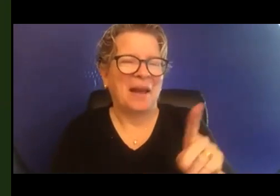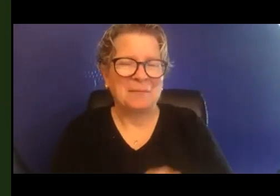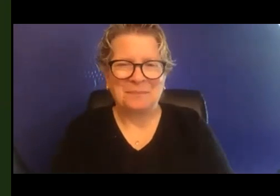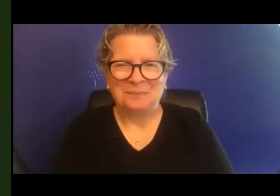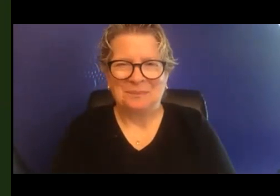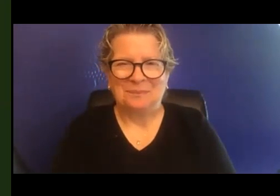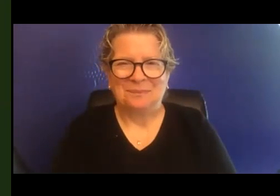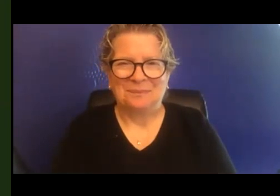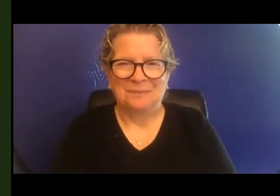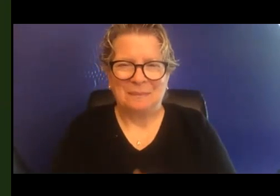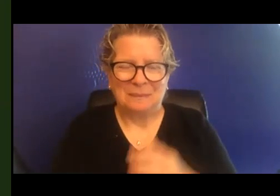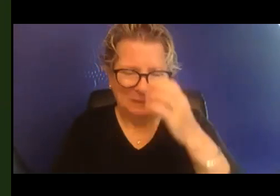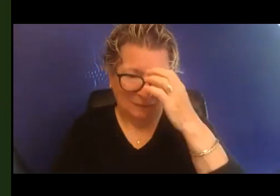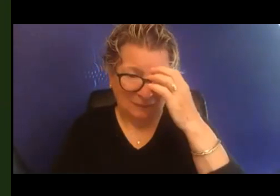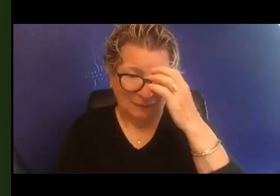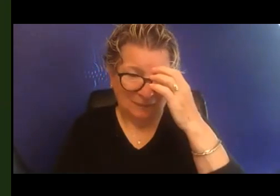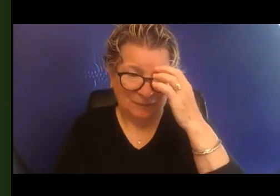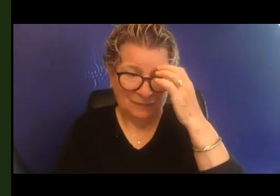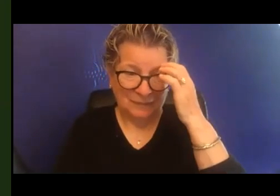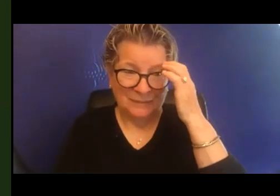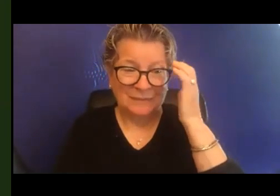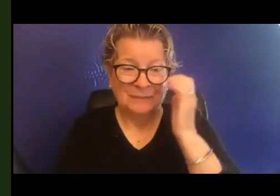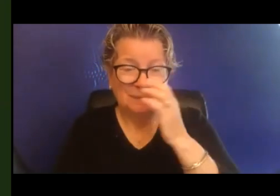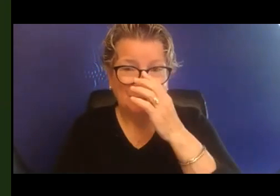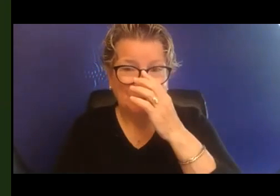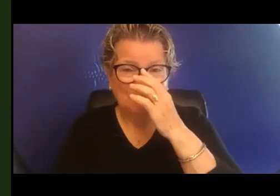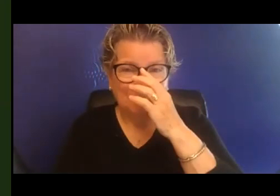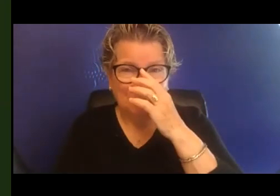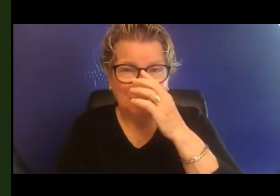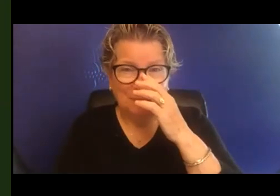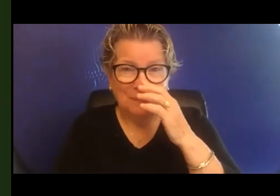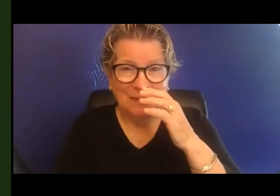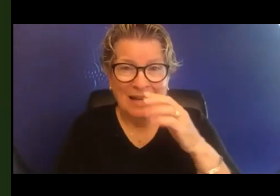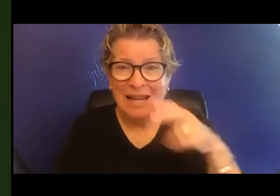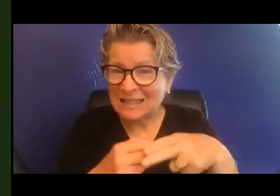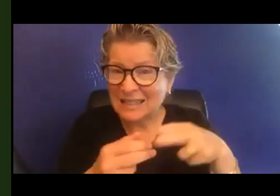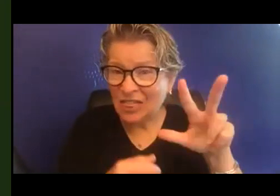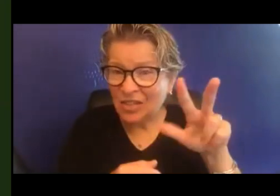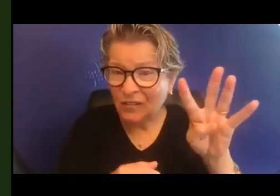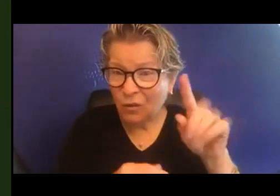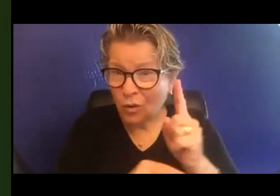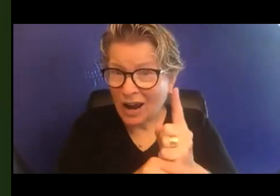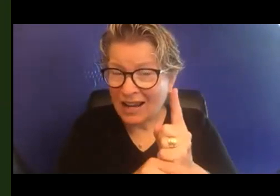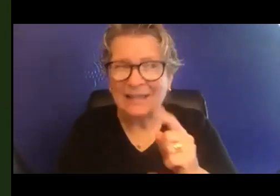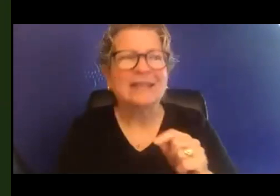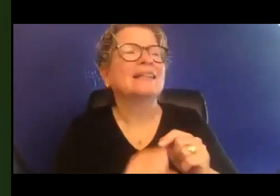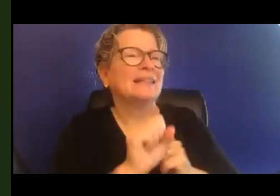Let me, slide 34, you said, right? Yes.